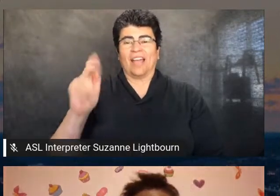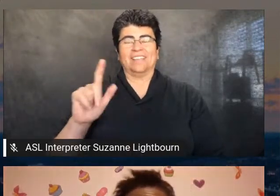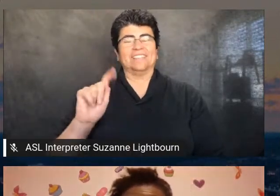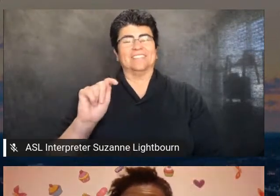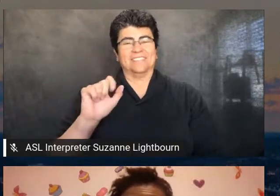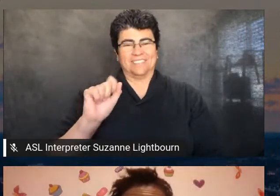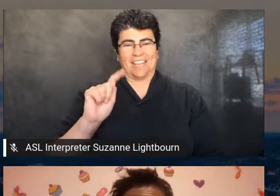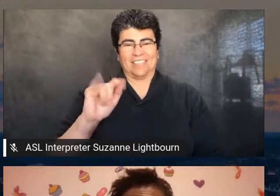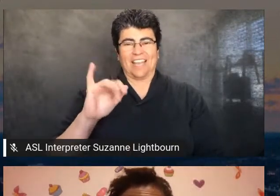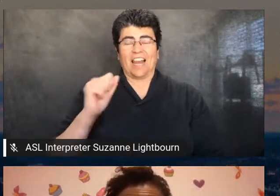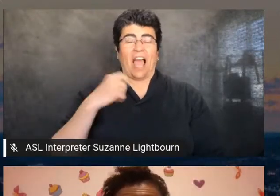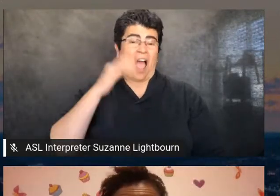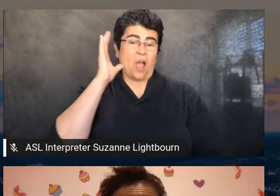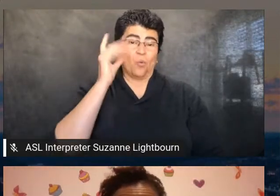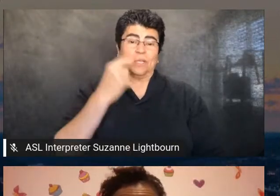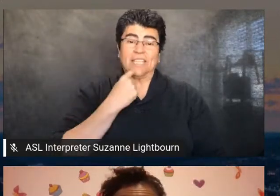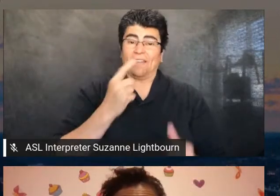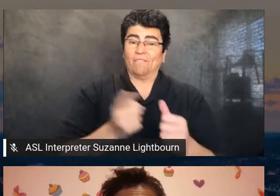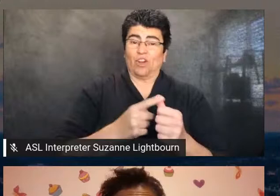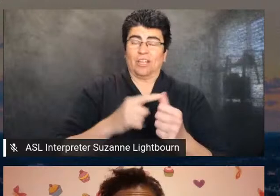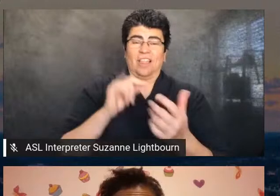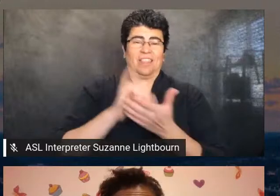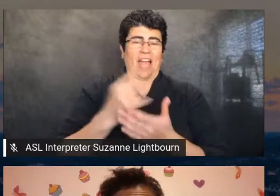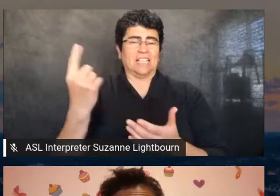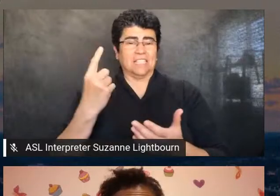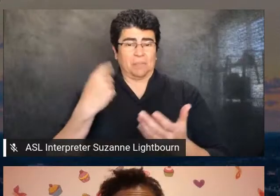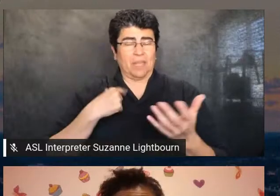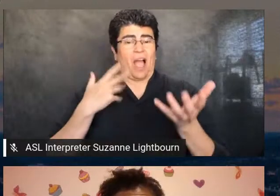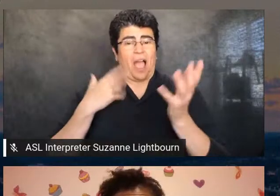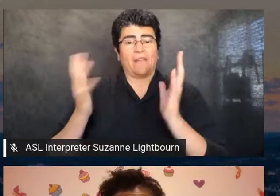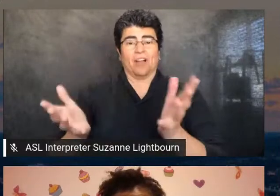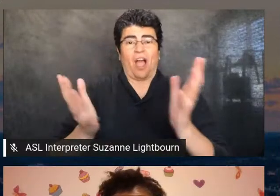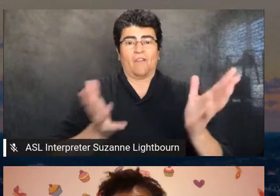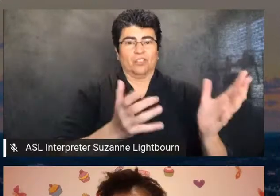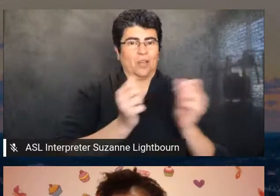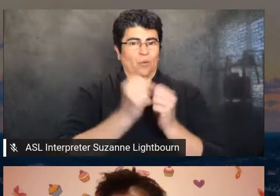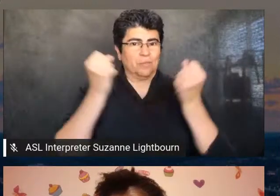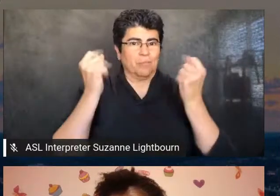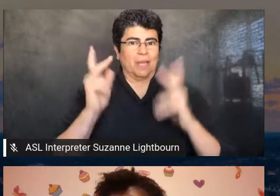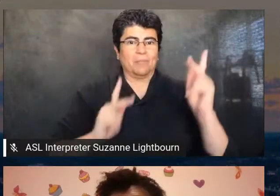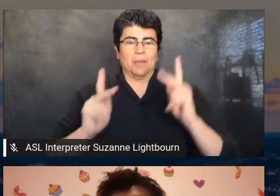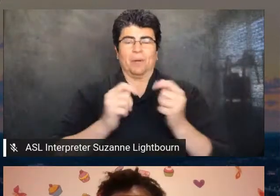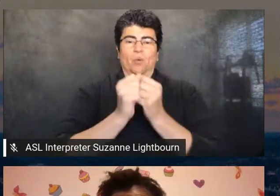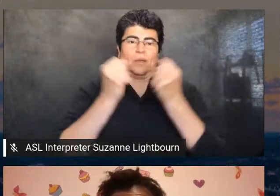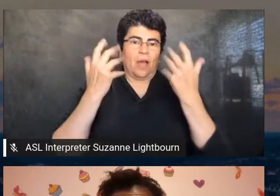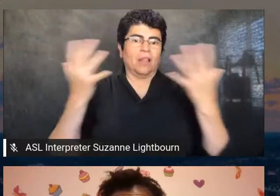I'll say first, this is something that I have a conversation with a lot of people, with a lot of consulting work I do,